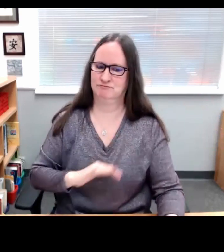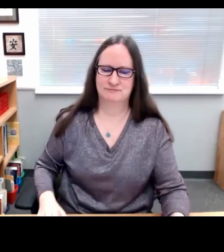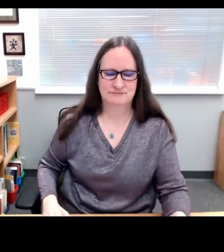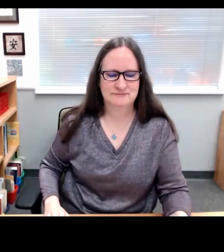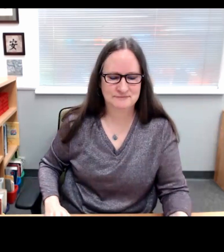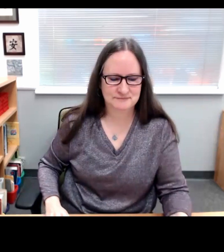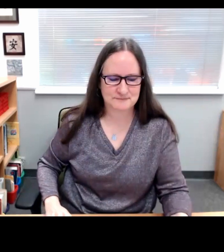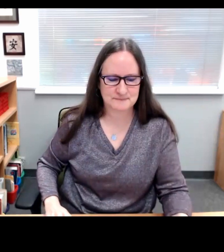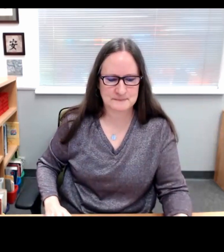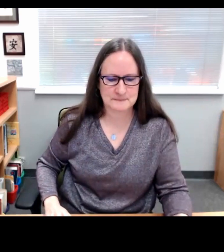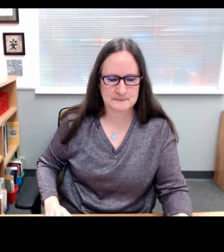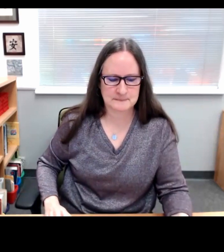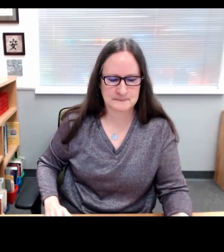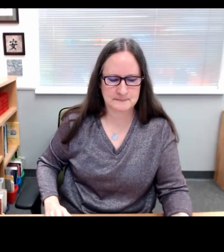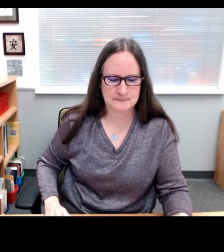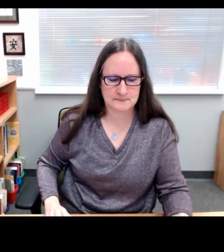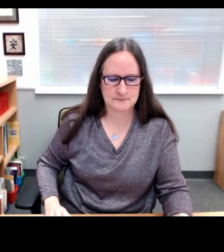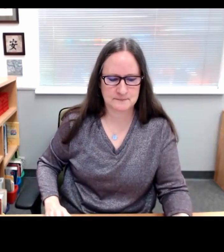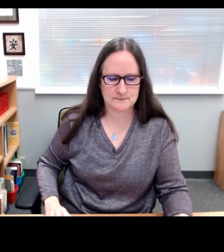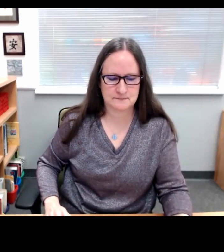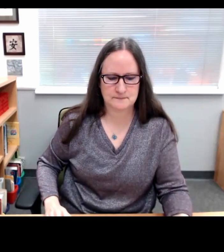and what you're doing, and it helps you to really move forward, which is great.